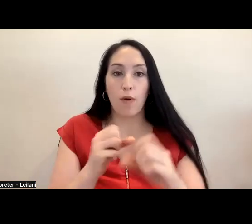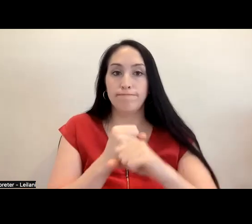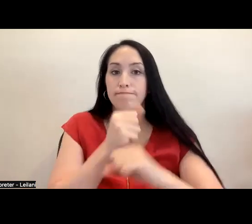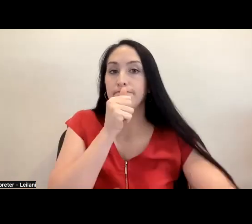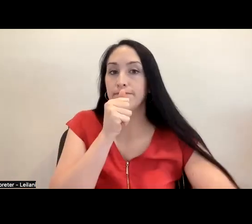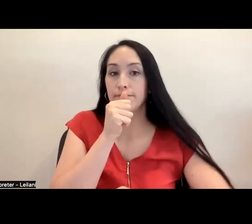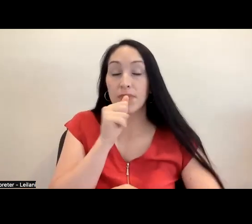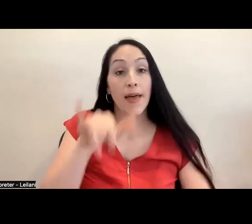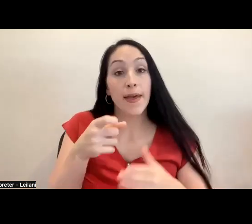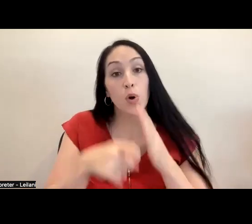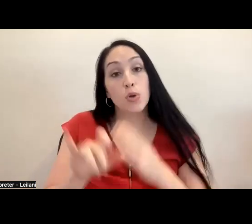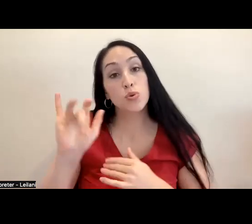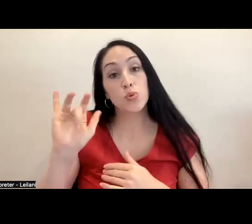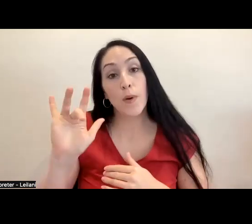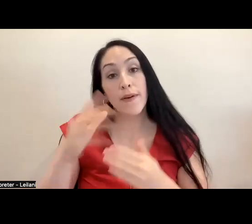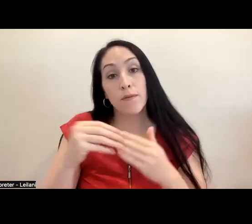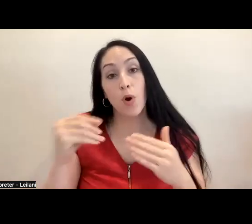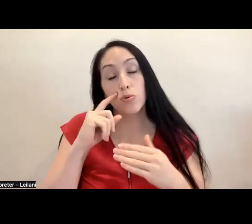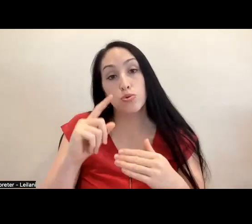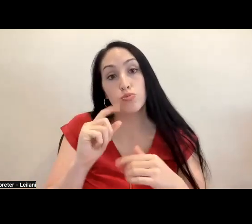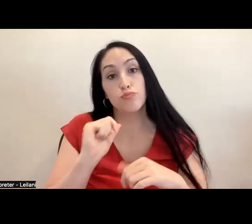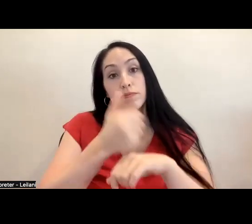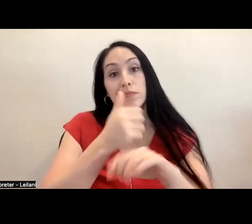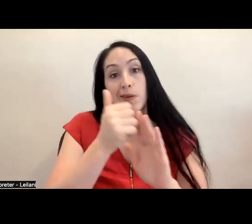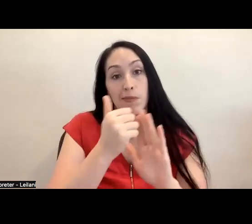11:54:47 You can do that, and you need the available options.